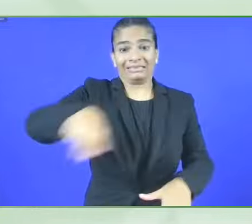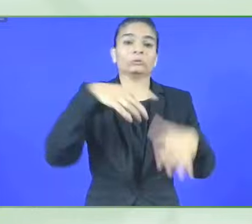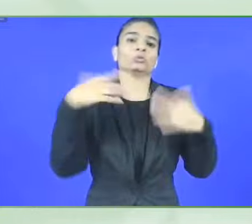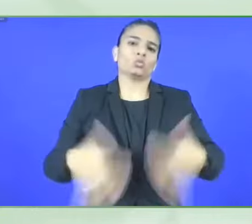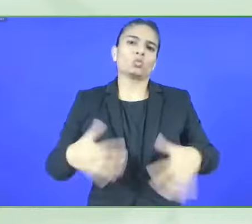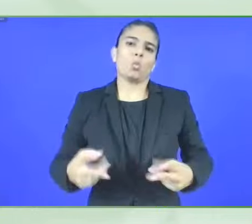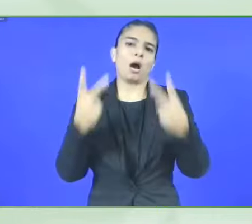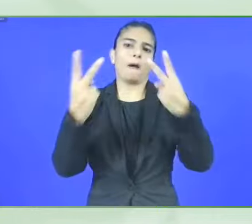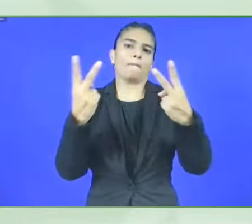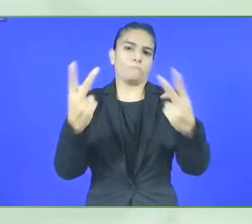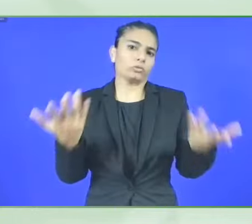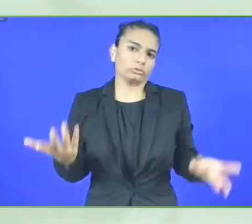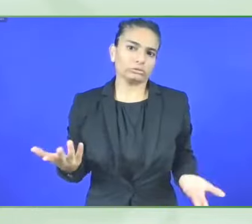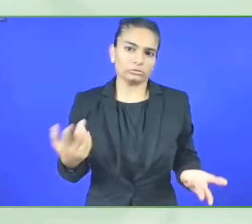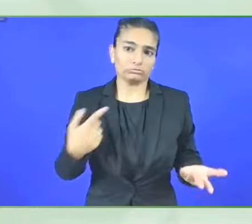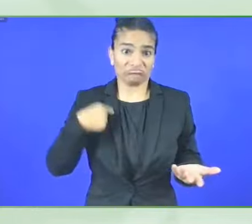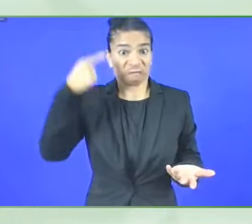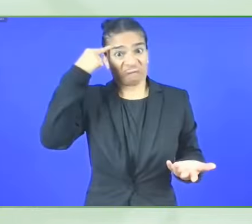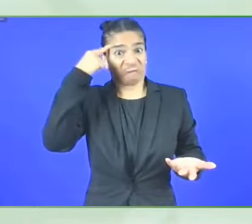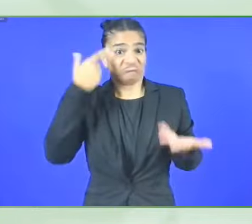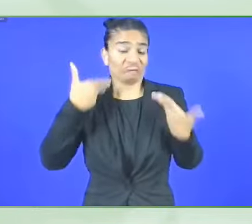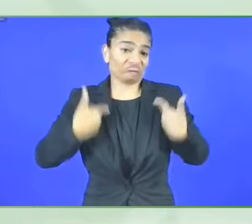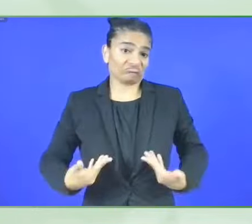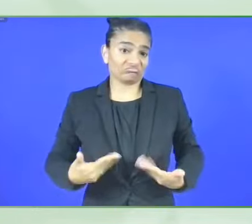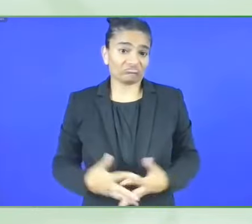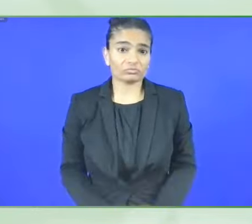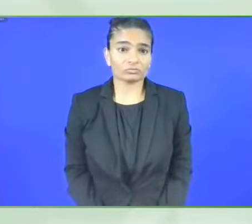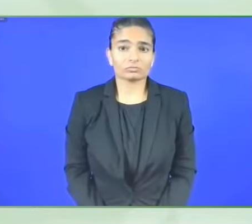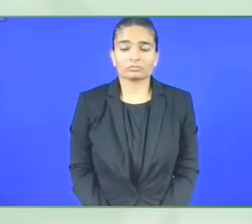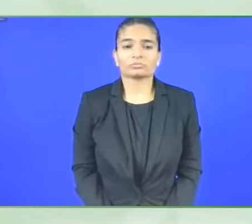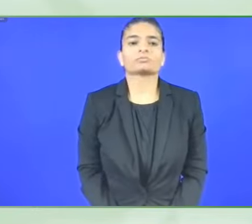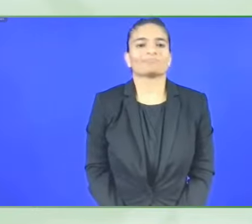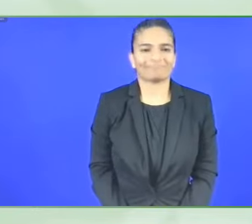And this is where design comes in.